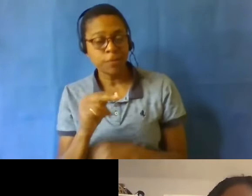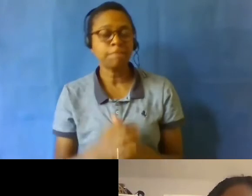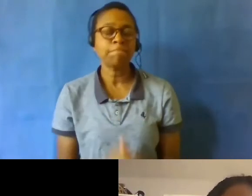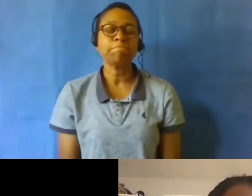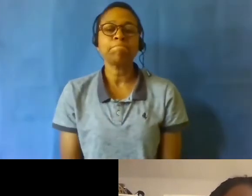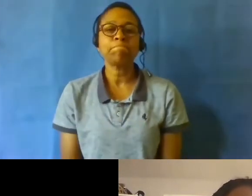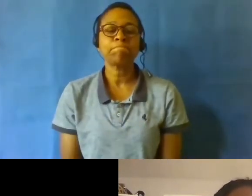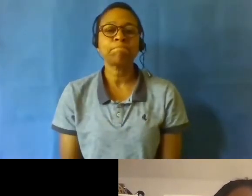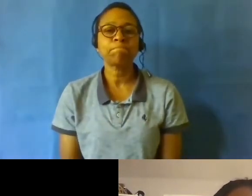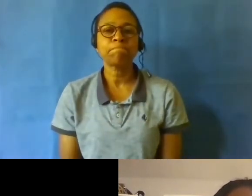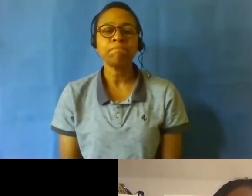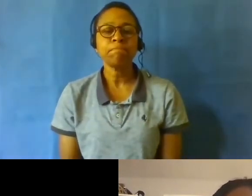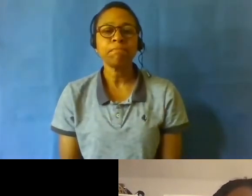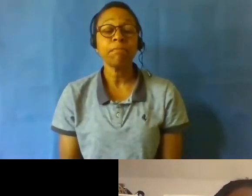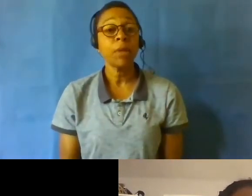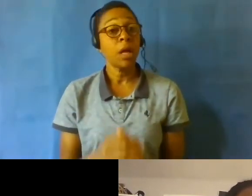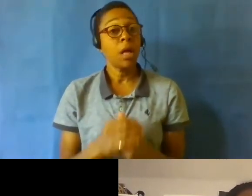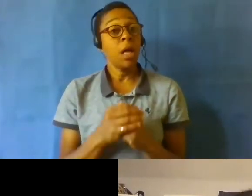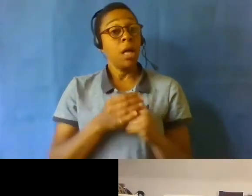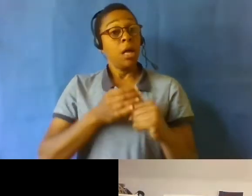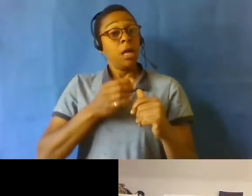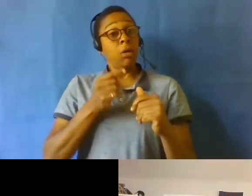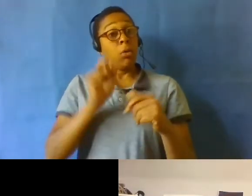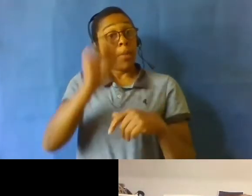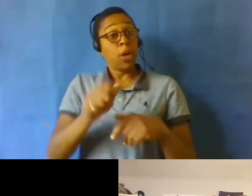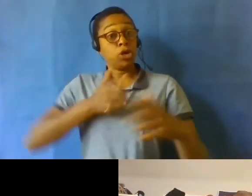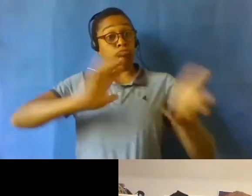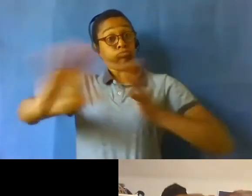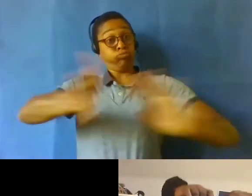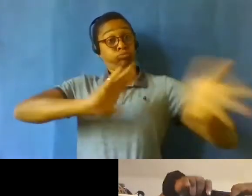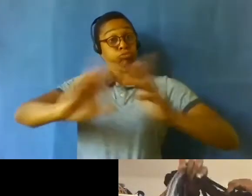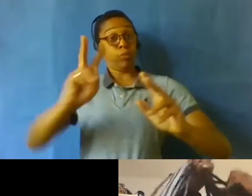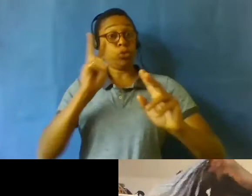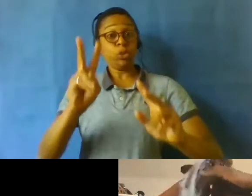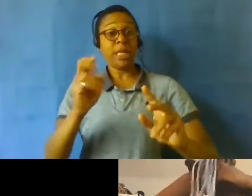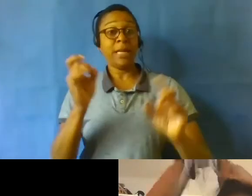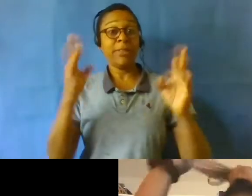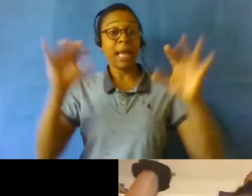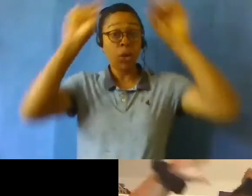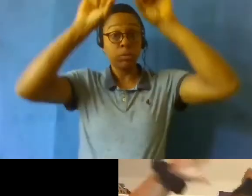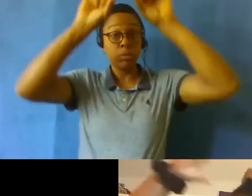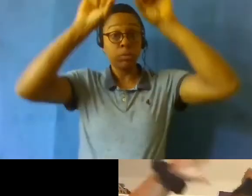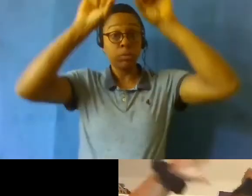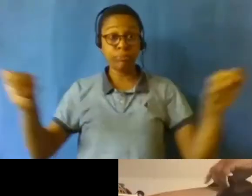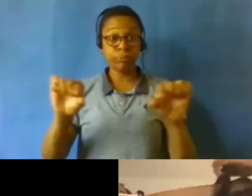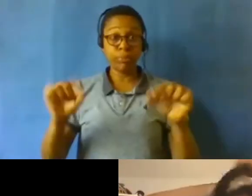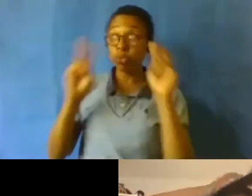active BSL interpreter will be spotlighted on the video if you need any